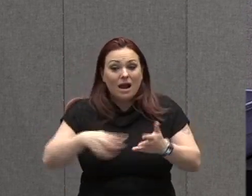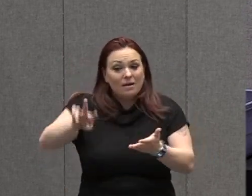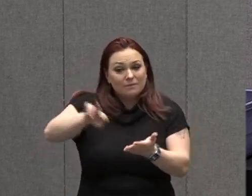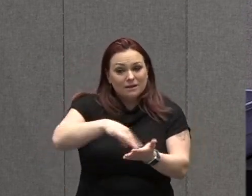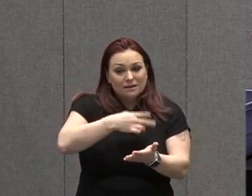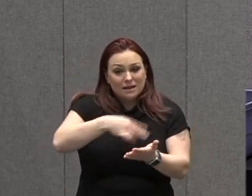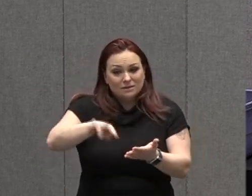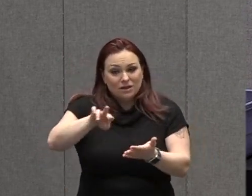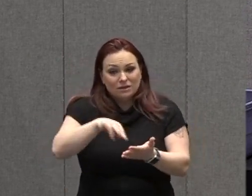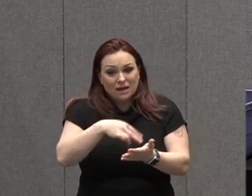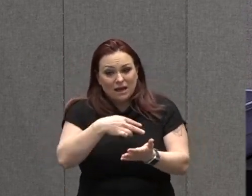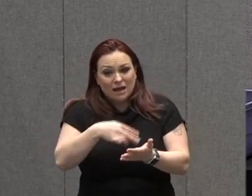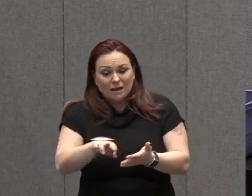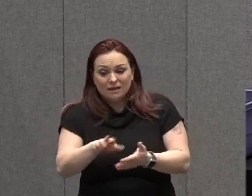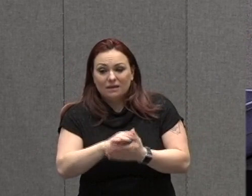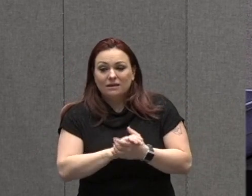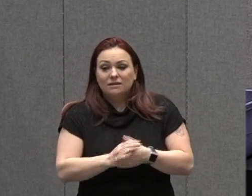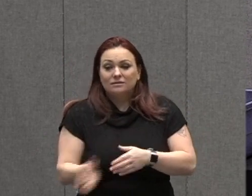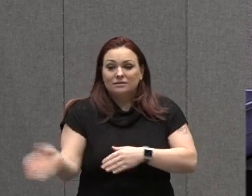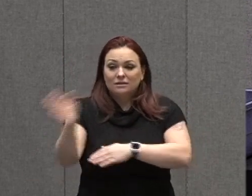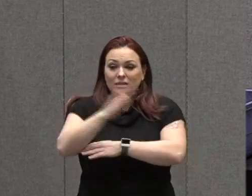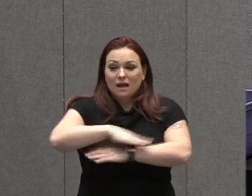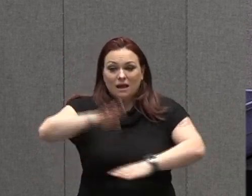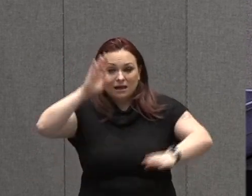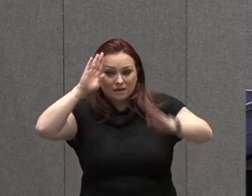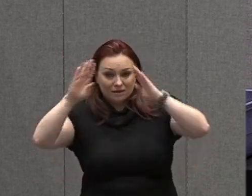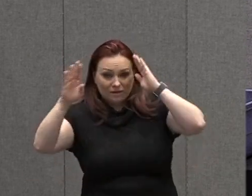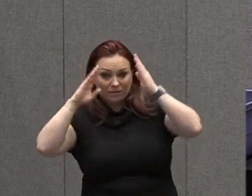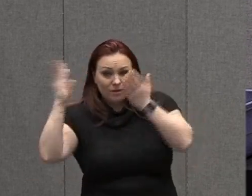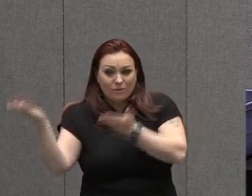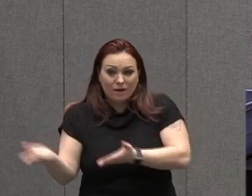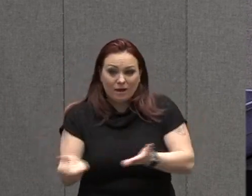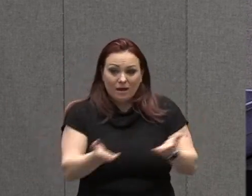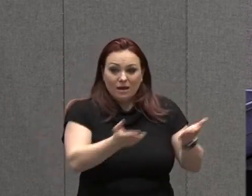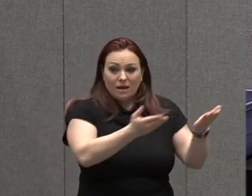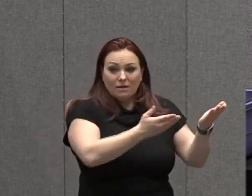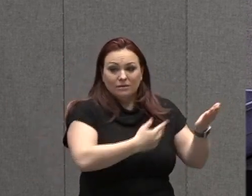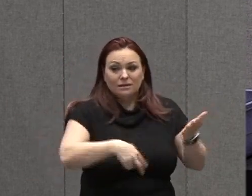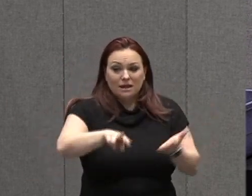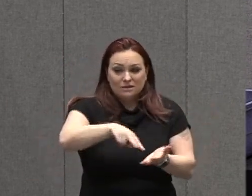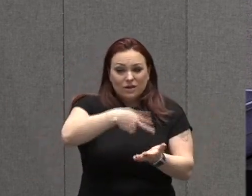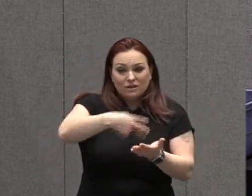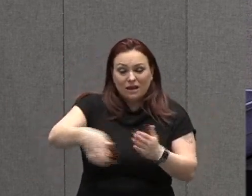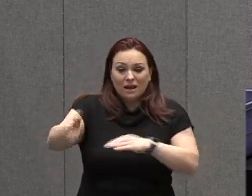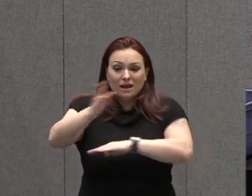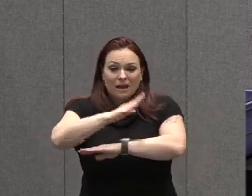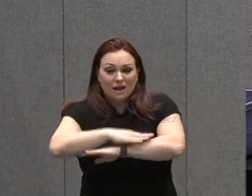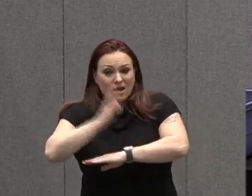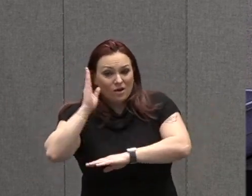I'm gonna dance all day. Hey hey carry me away I'm gonna dance all day